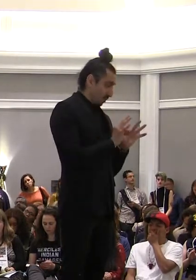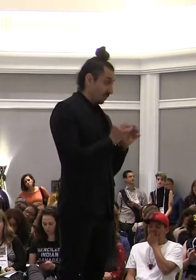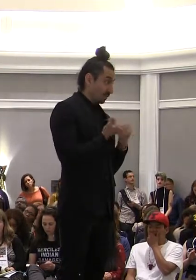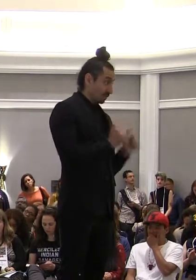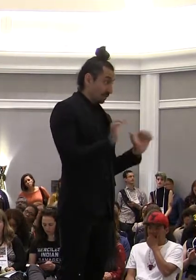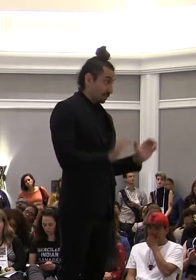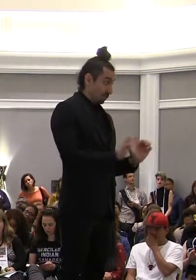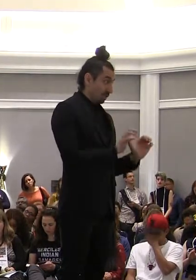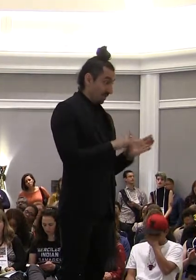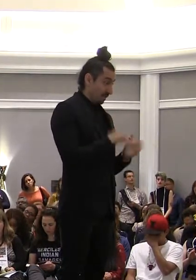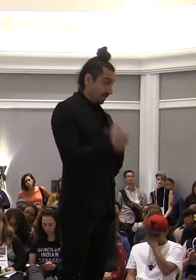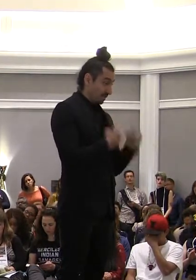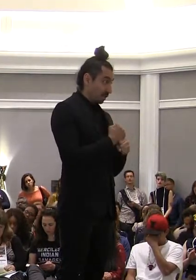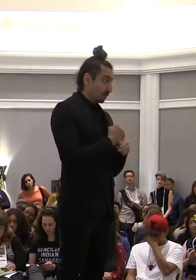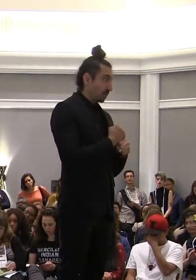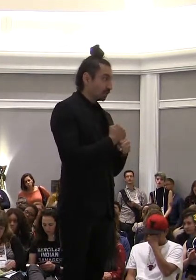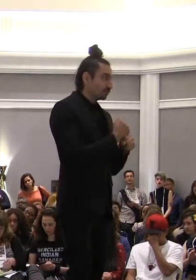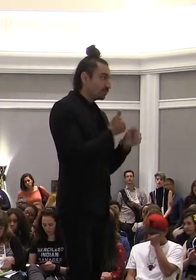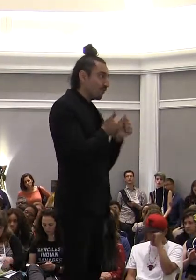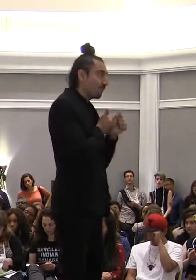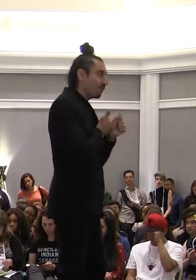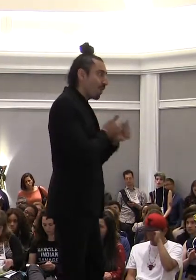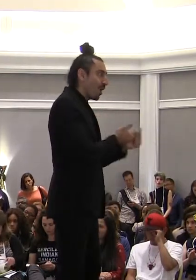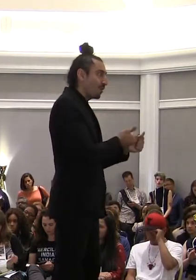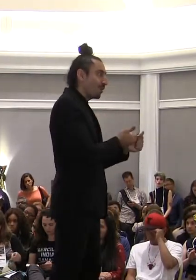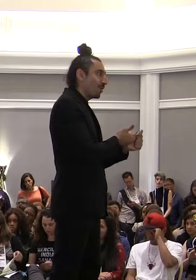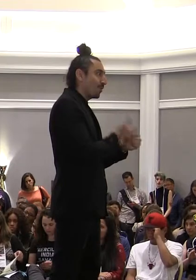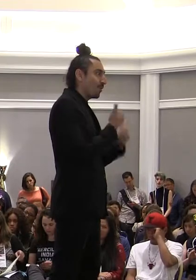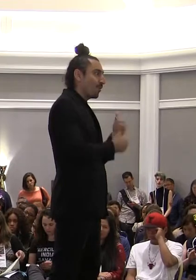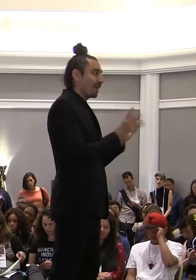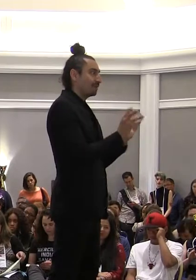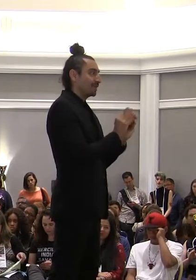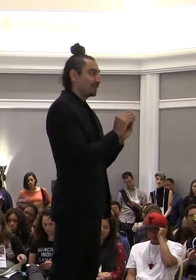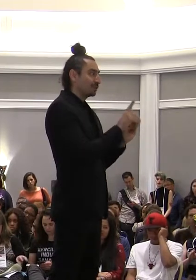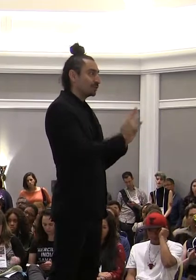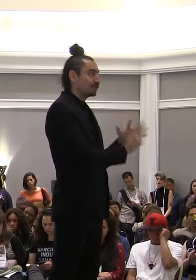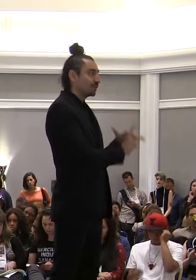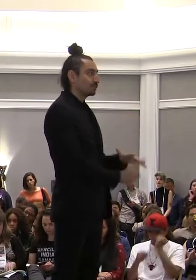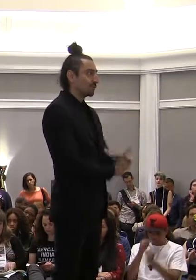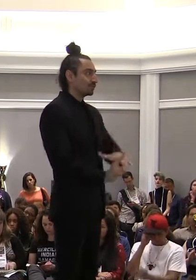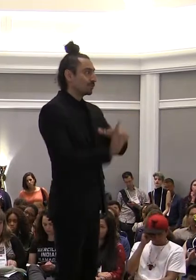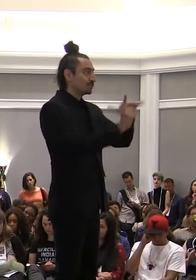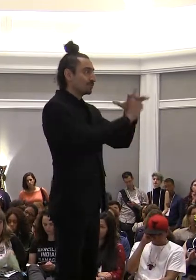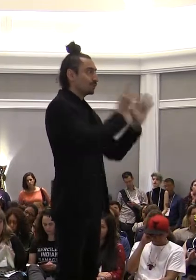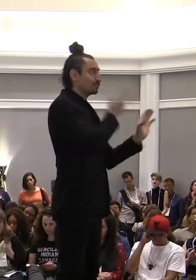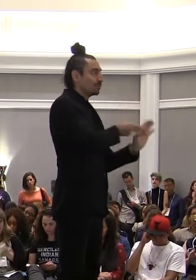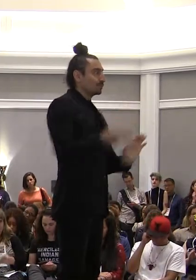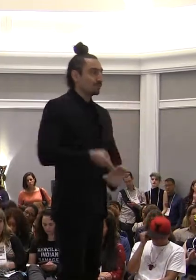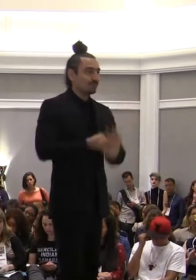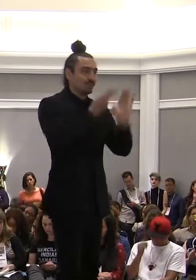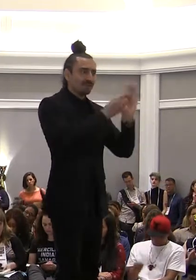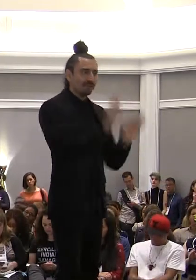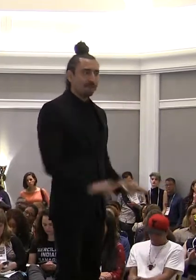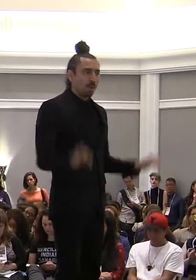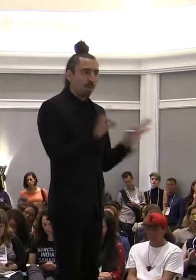is to keep track of what sessions people are joining. Very simple concept, very amazing data that we've actually never been able to mine.